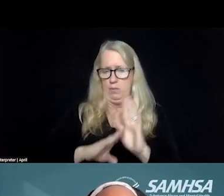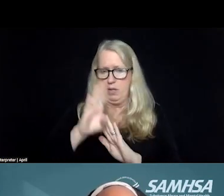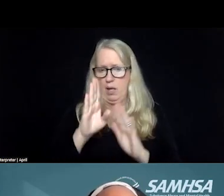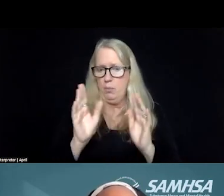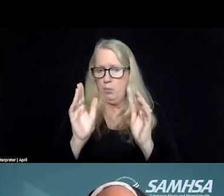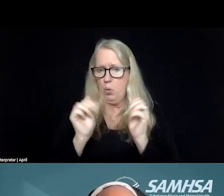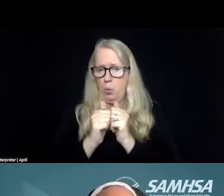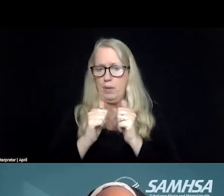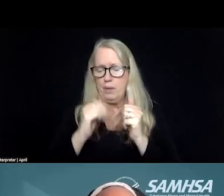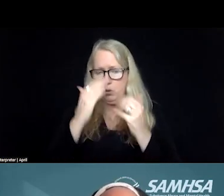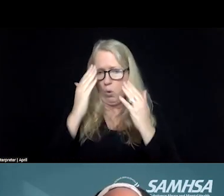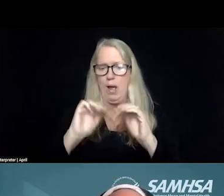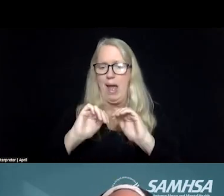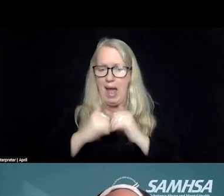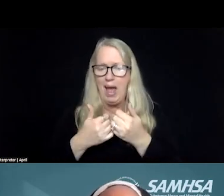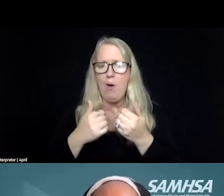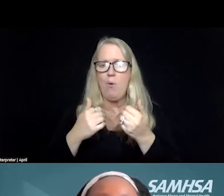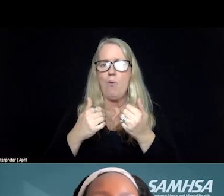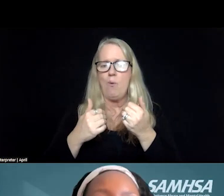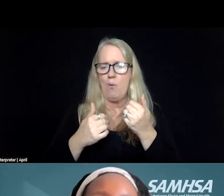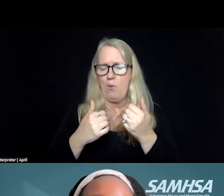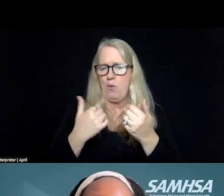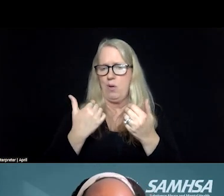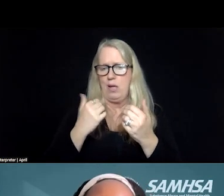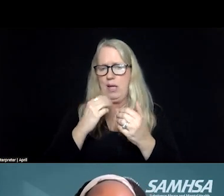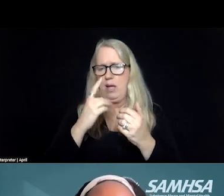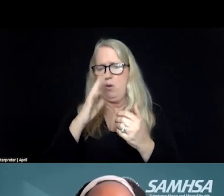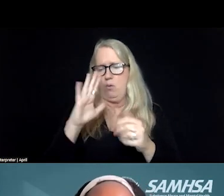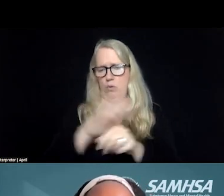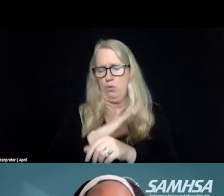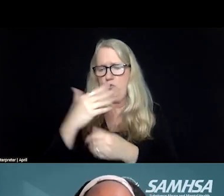KNOWING HOW TO BE DIRECTLY RESPONSIBLE -- RESPONSIVE TO THE NEEDS